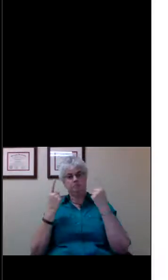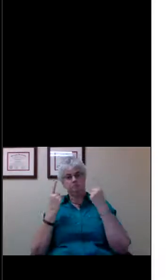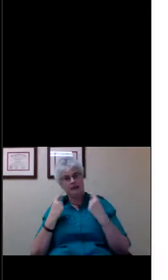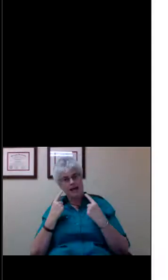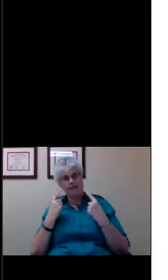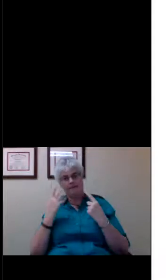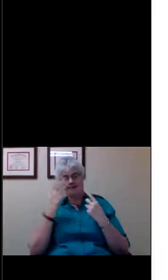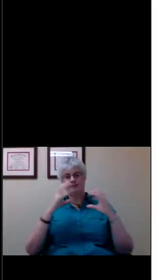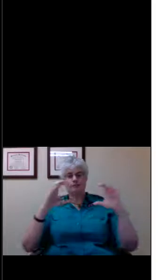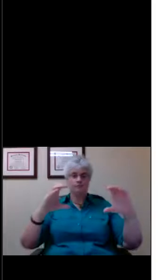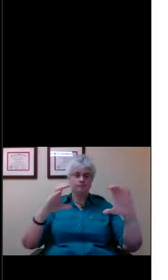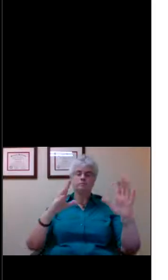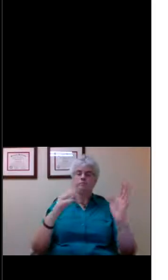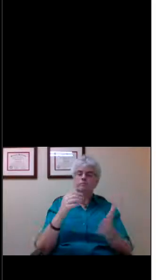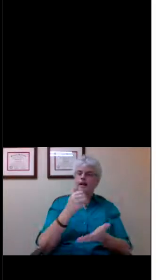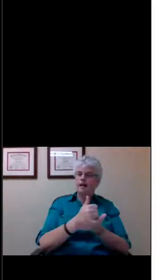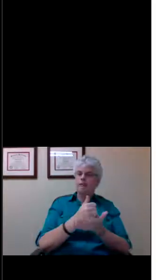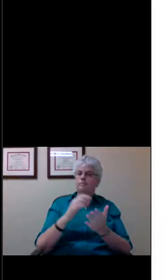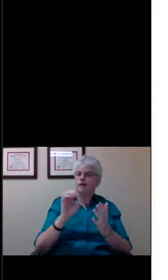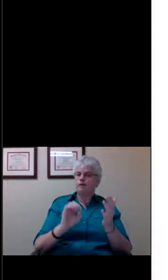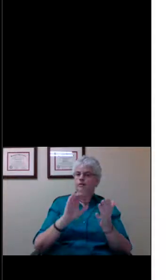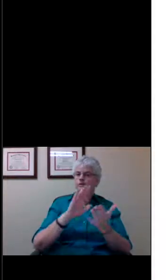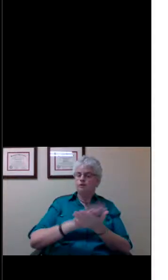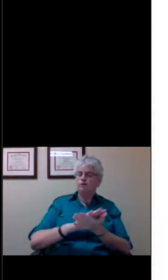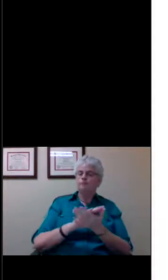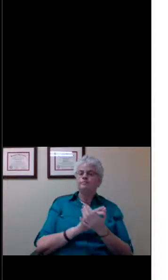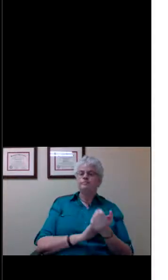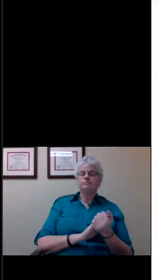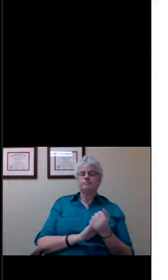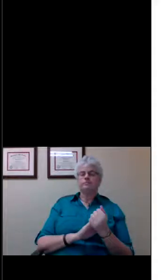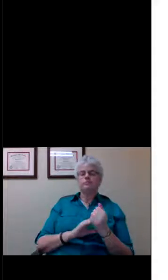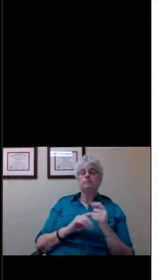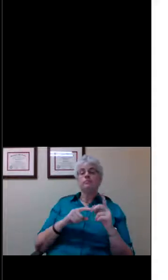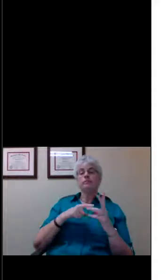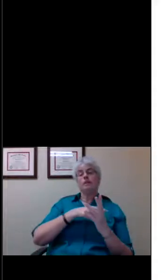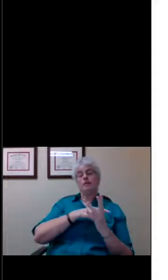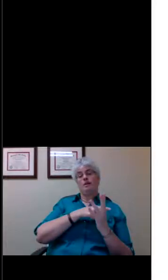"safe", "not safe", we had "sad" faces for that. So we helped with the elementary kids